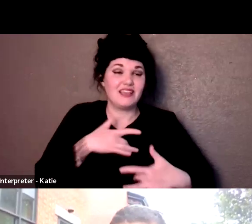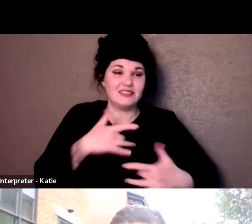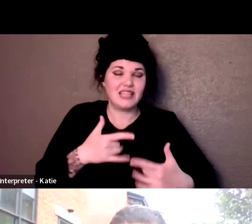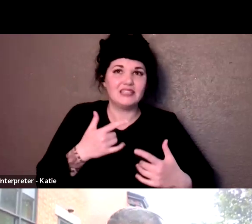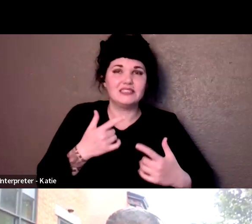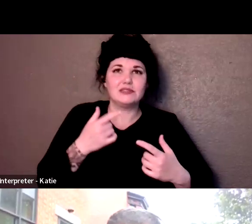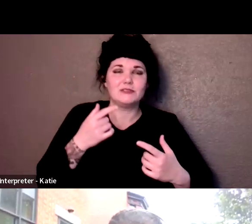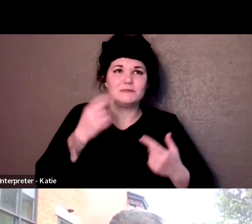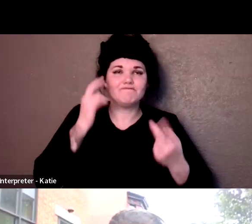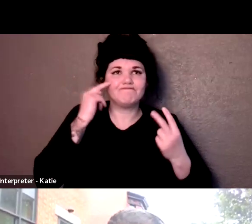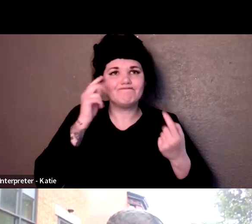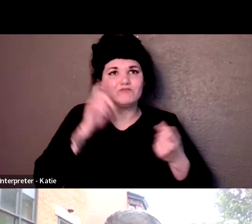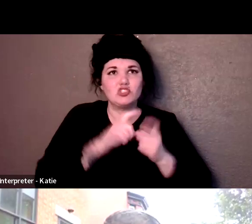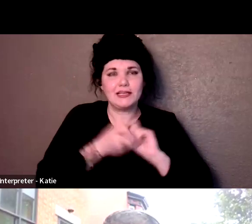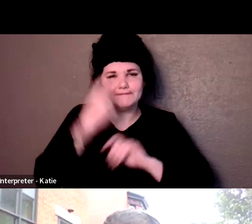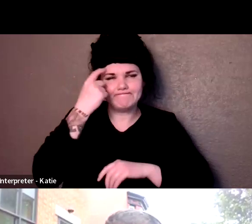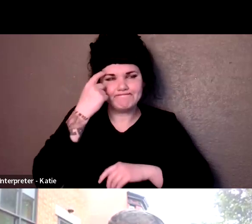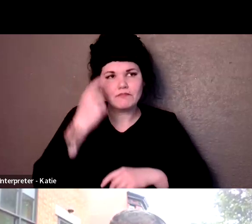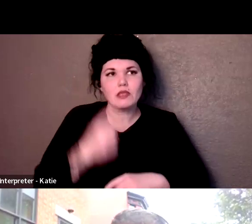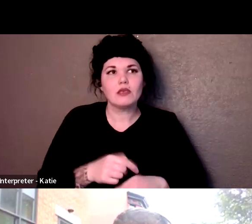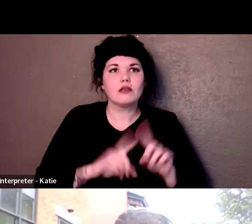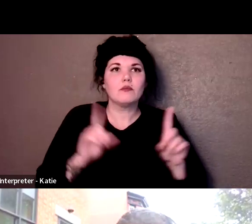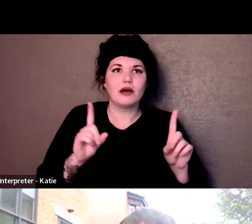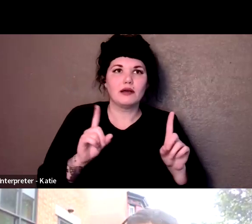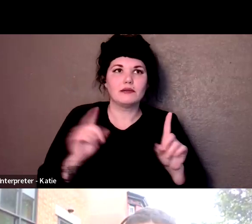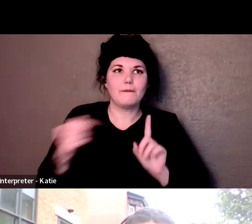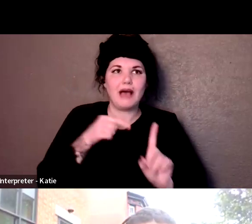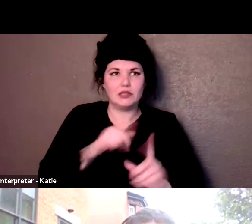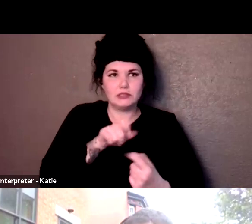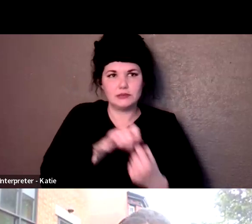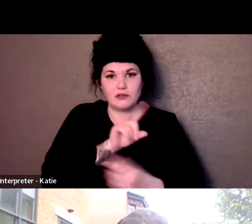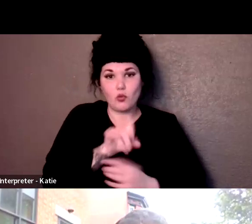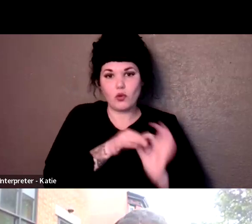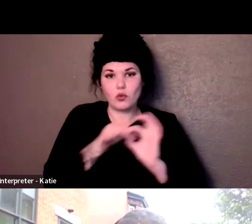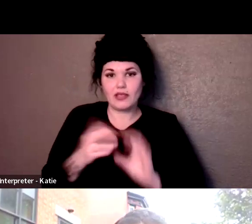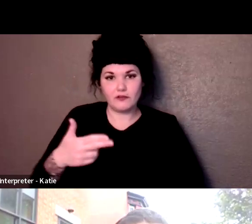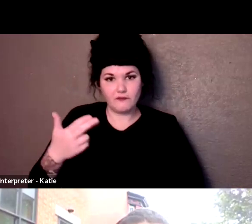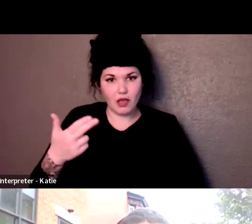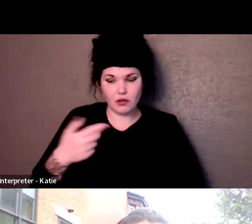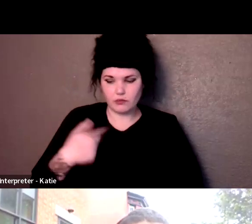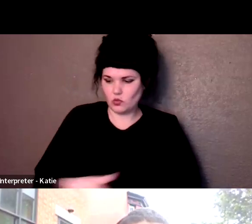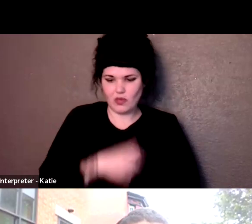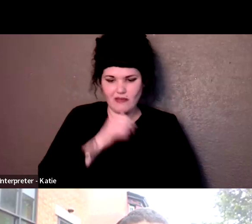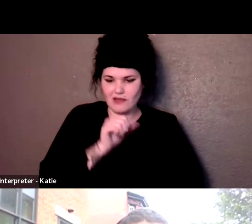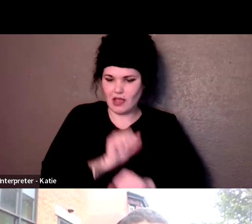about firearms, we haven't worked directly with the NRA. We've done some presentations that